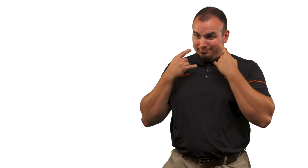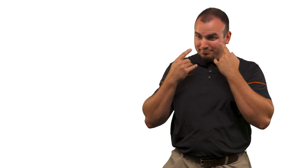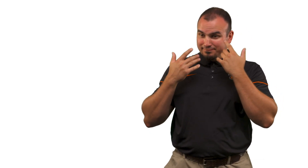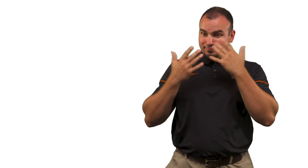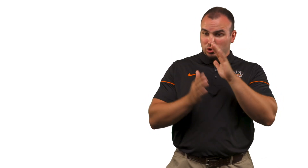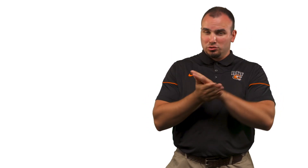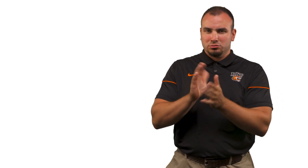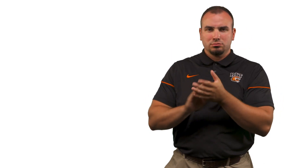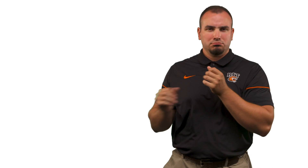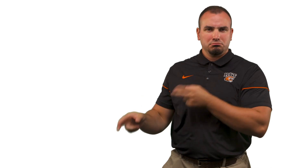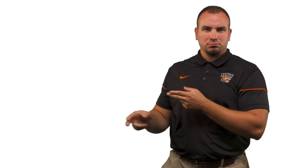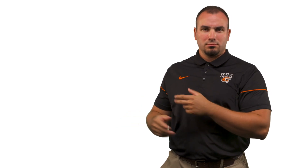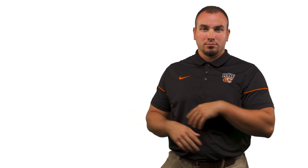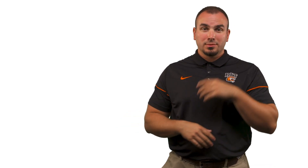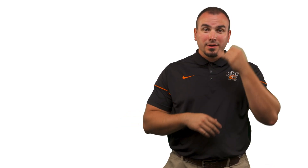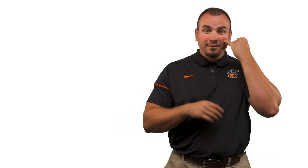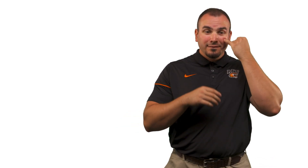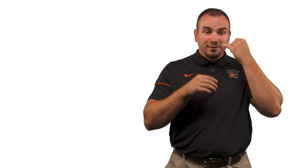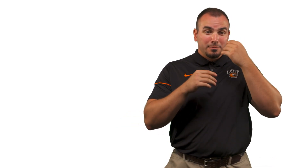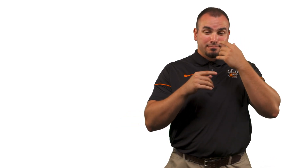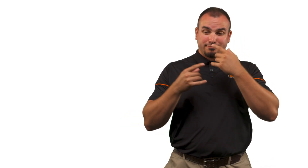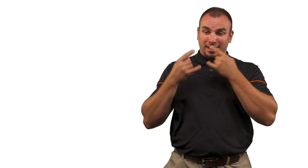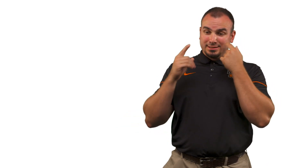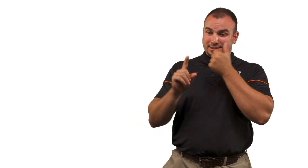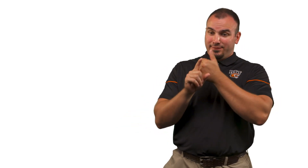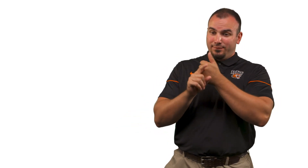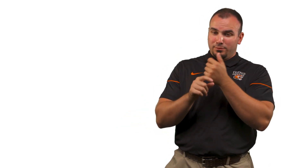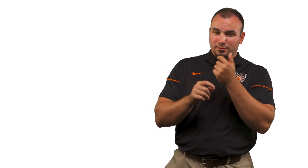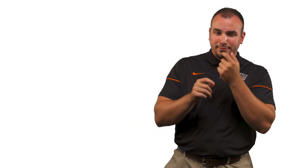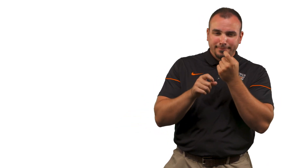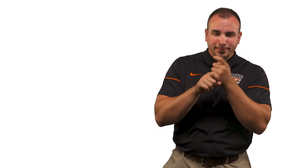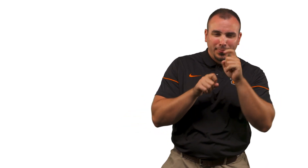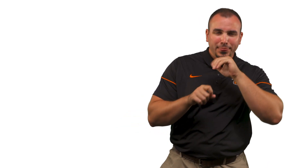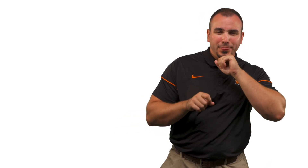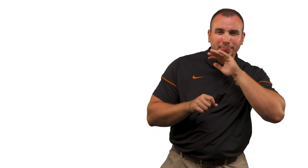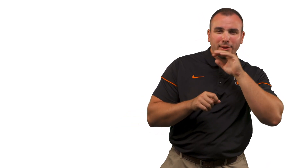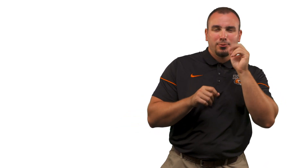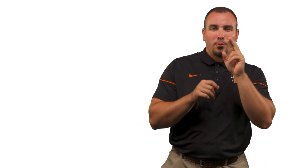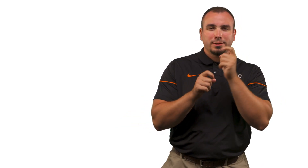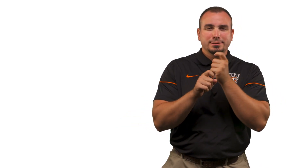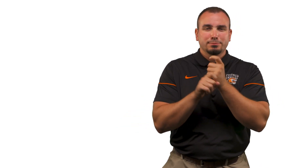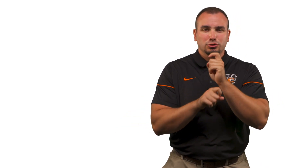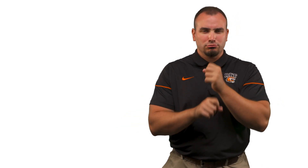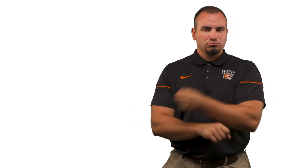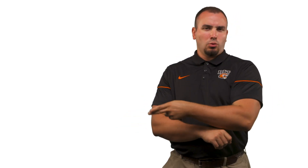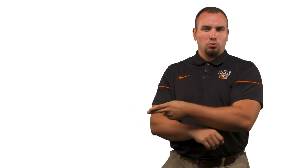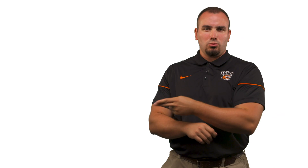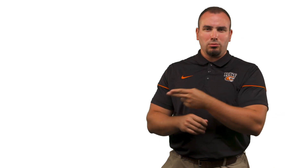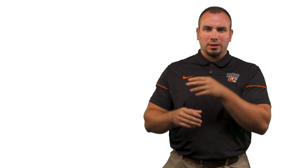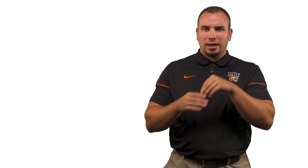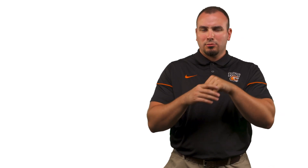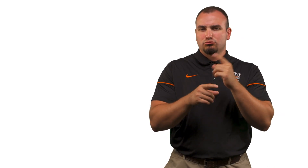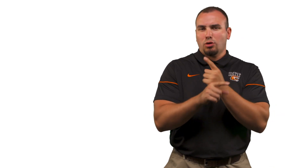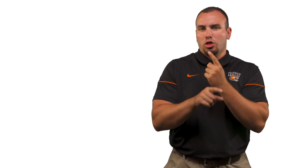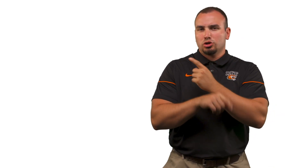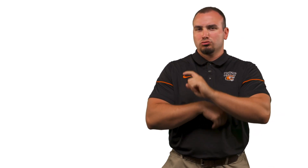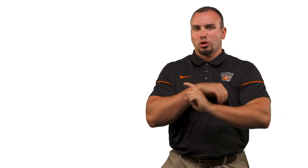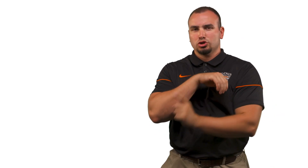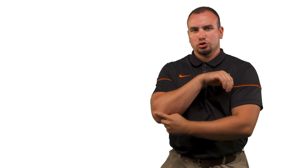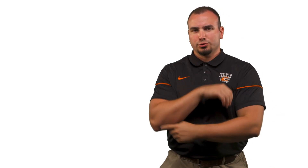they are not intended for reuse. Do not use if the mask is soiled or damaged.